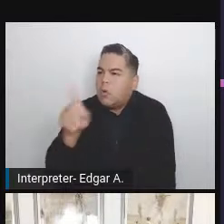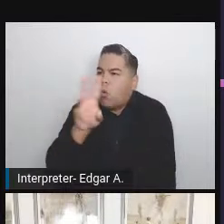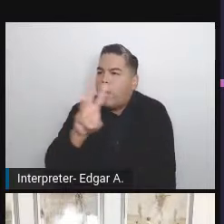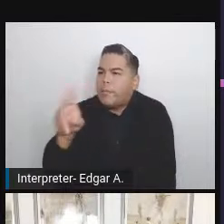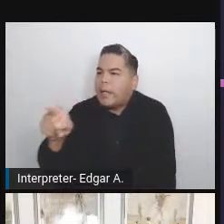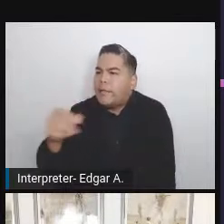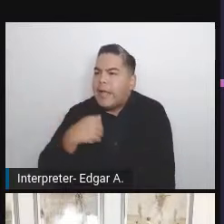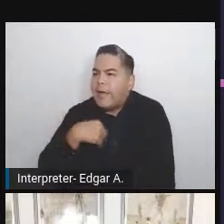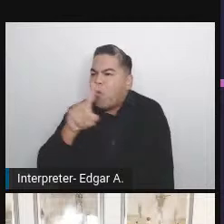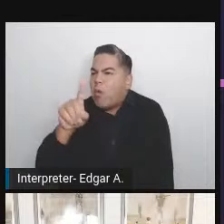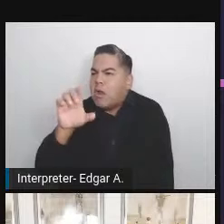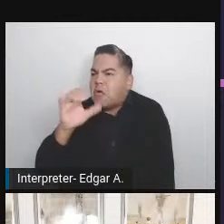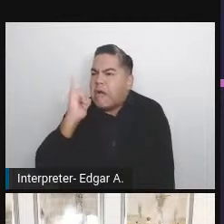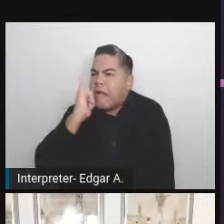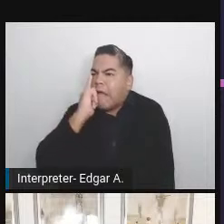If at some point a developer will see that this